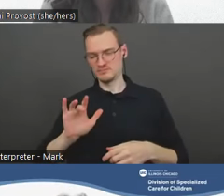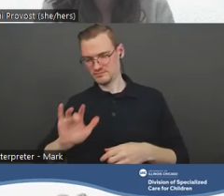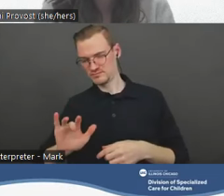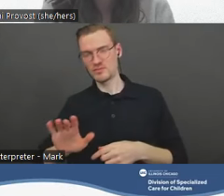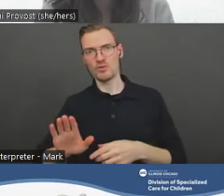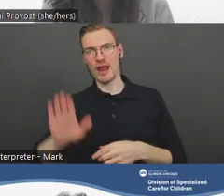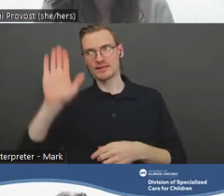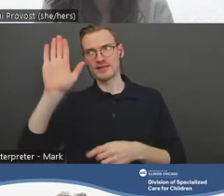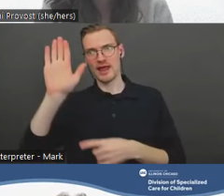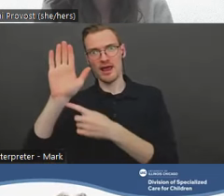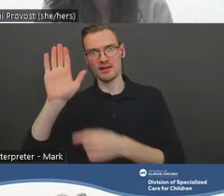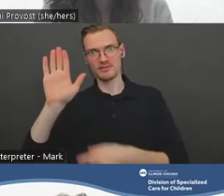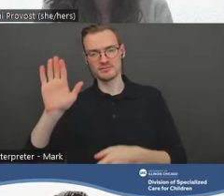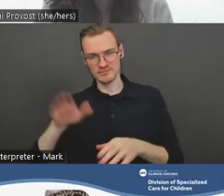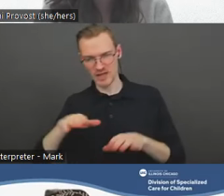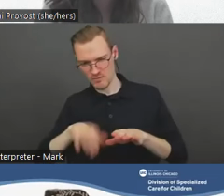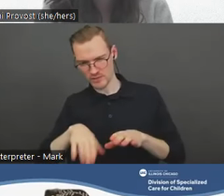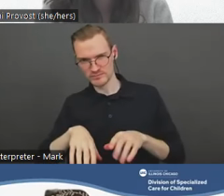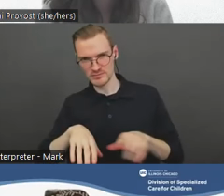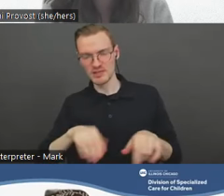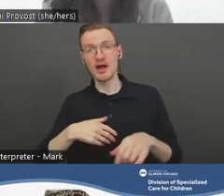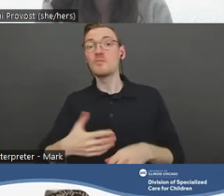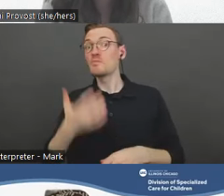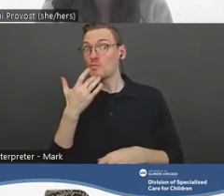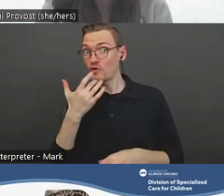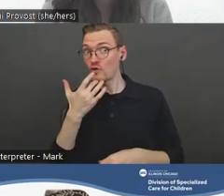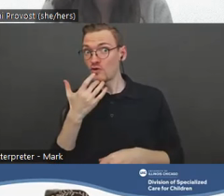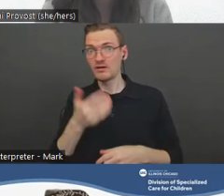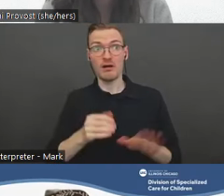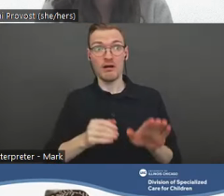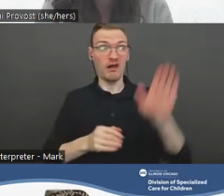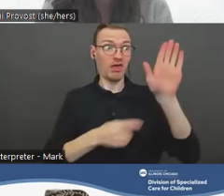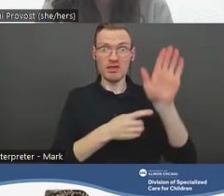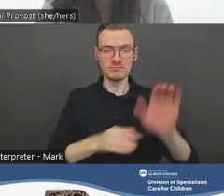is that you use the Q A button to ask a question, so not the chat button which you might be more